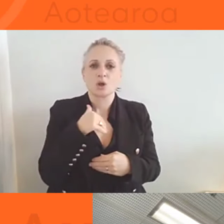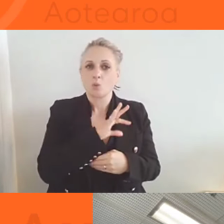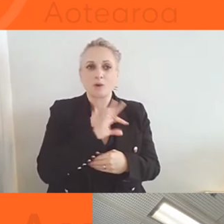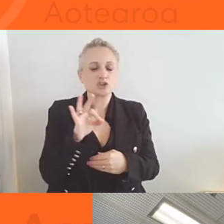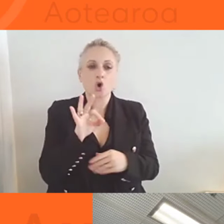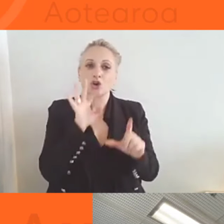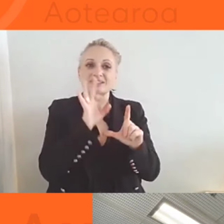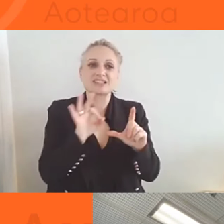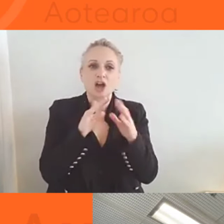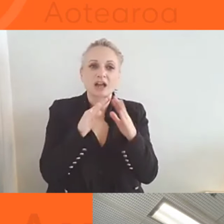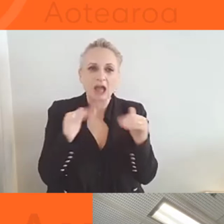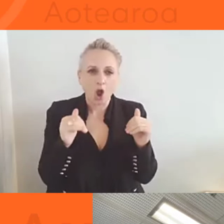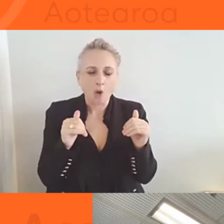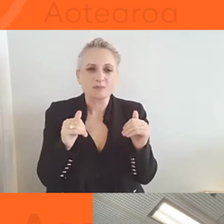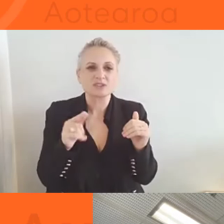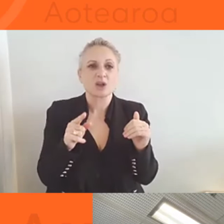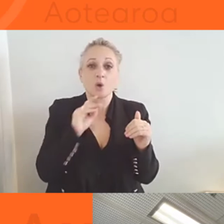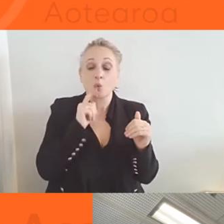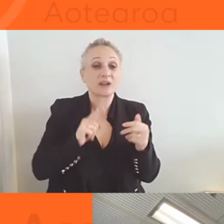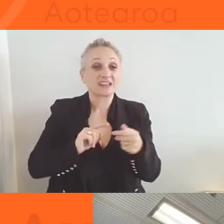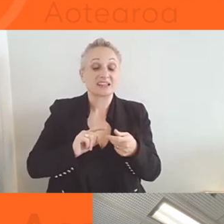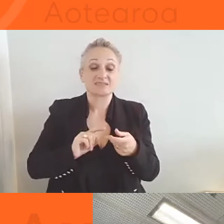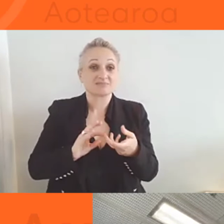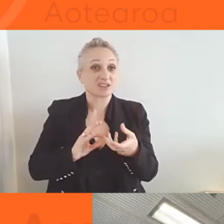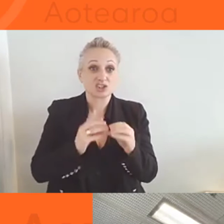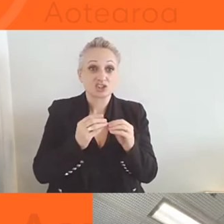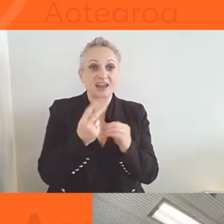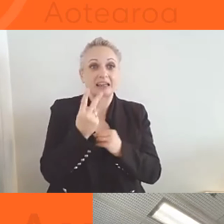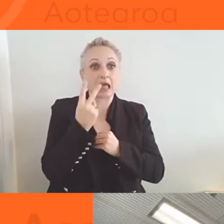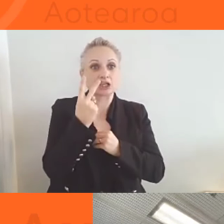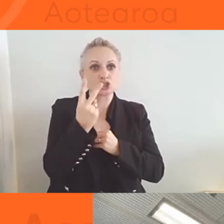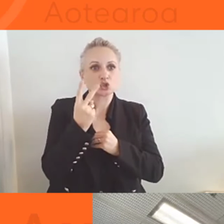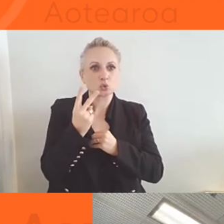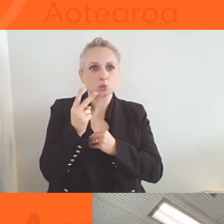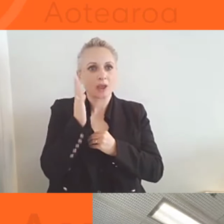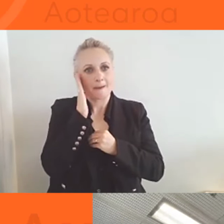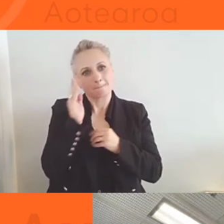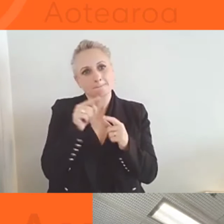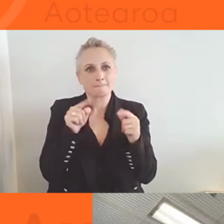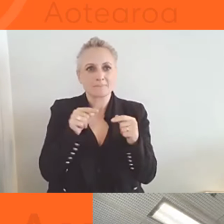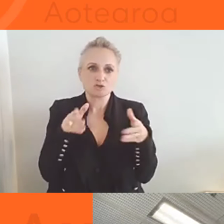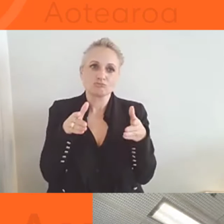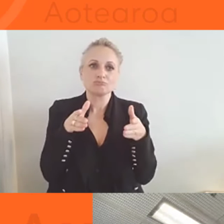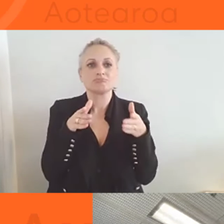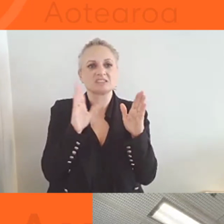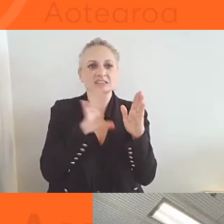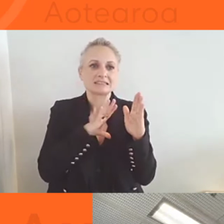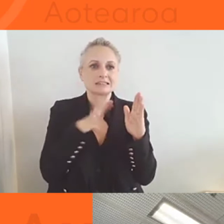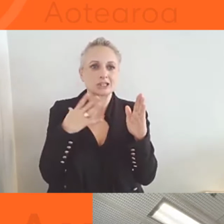two bedroom terrace housing on 100 square metres of land instead